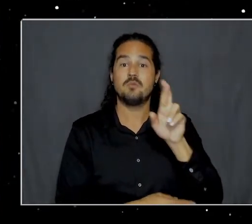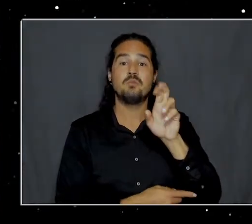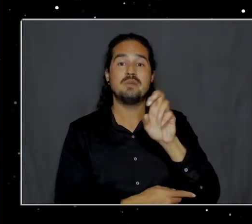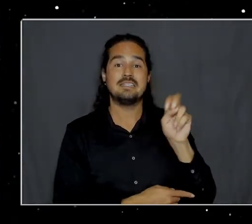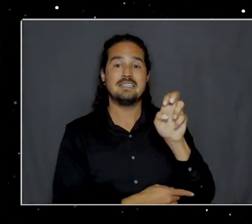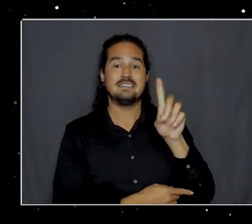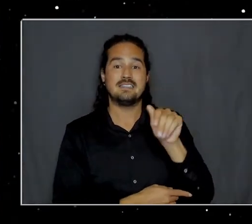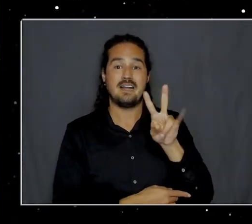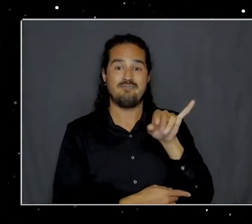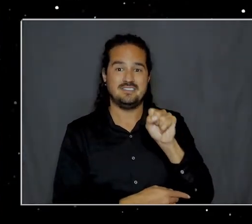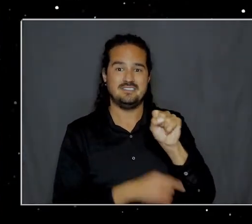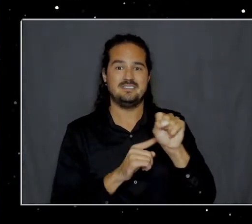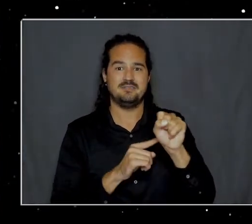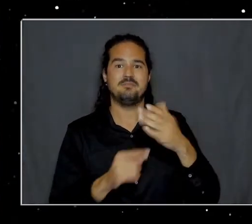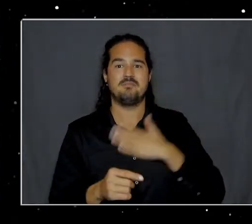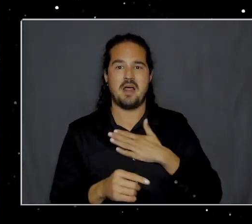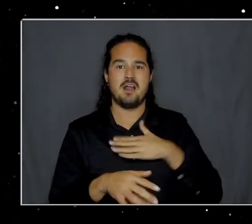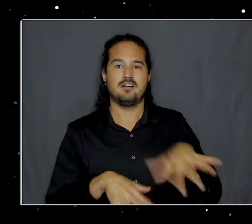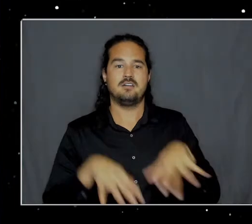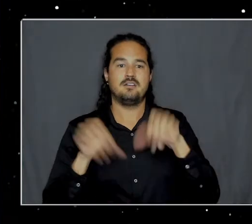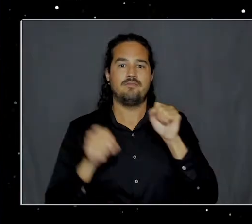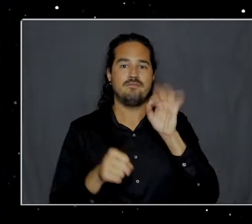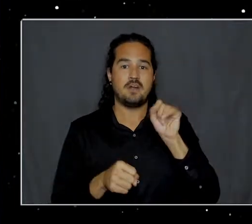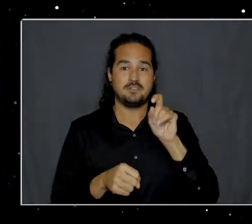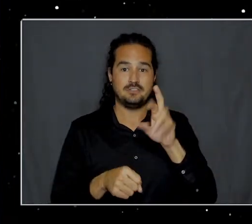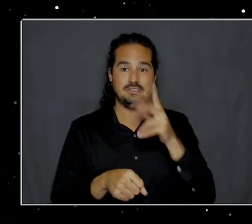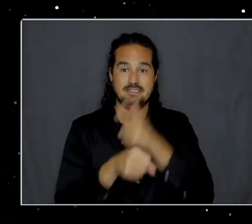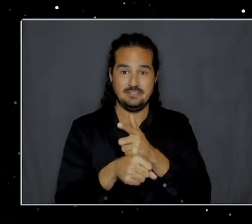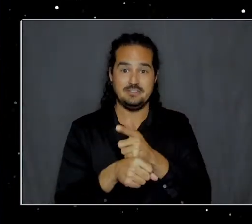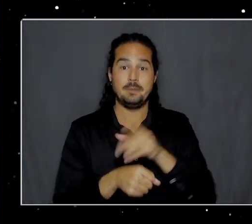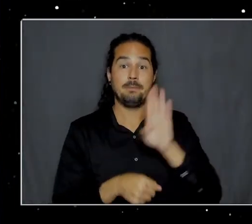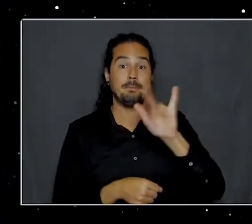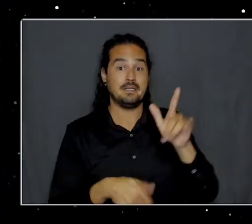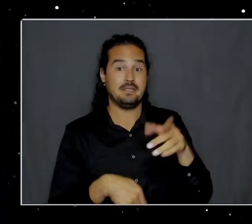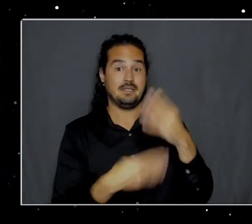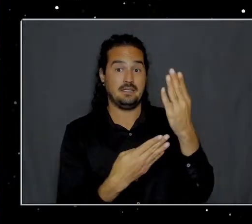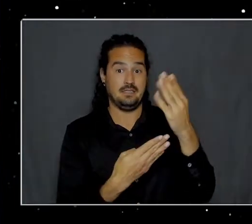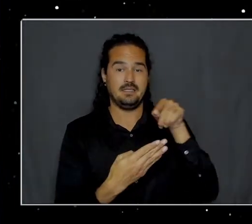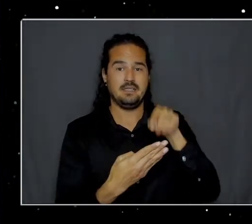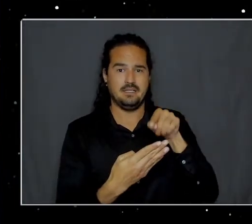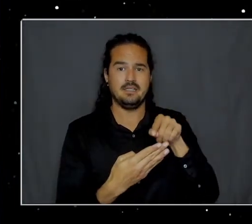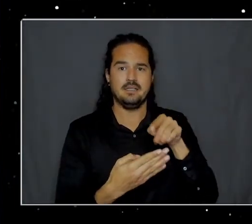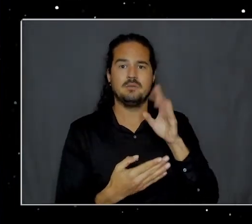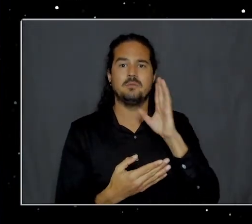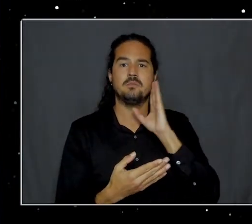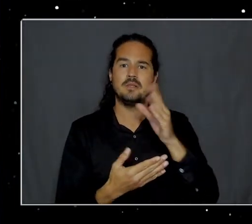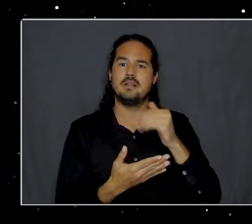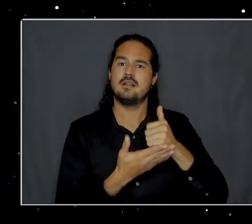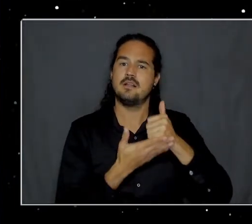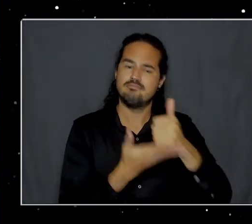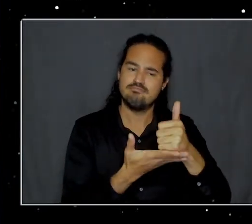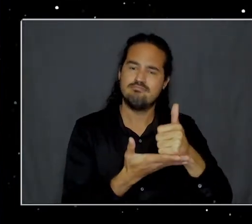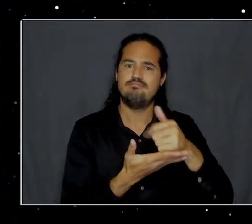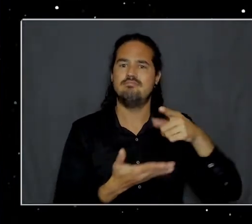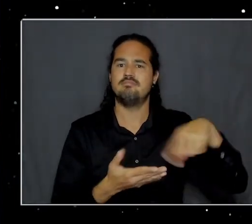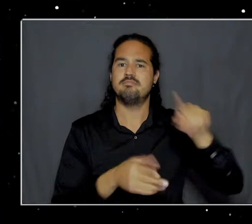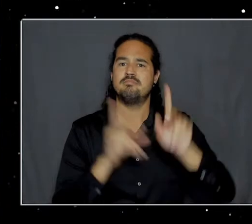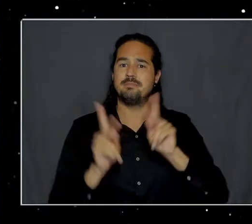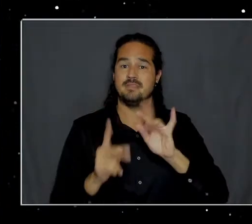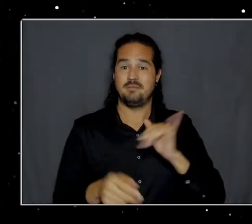ACCOUNTABILITY. MY SON, DANIEL, WAS KILLED BY LAKEWOOD POLICE IN APRIL 2015. DANIELLE BARGALA SANCHEZ: